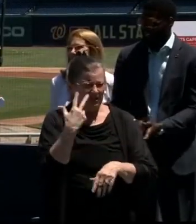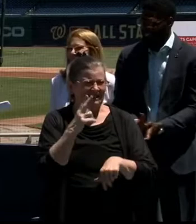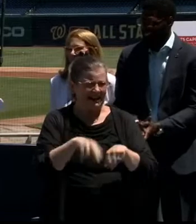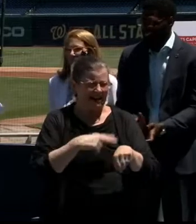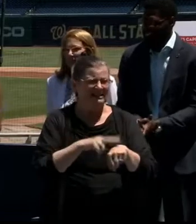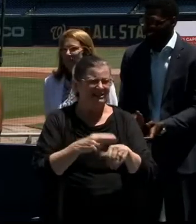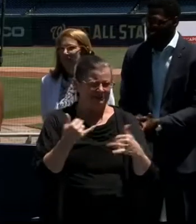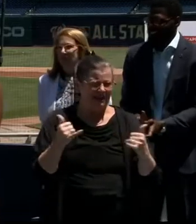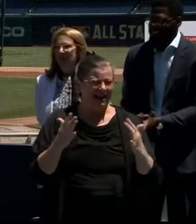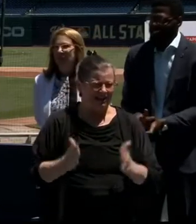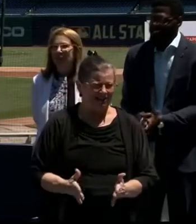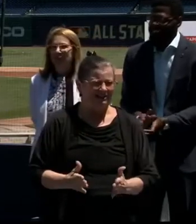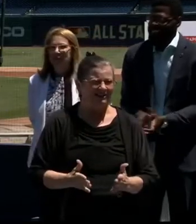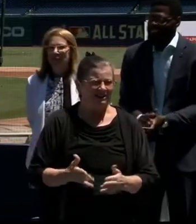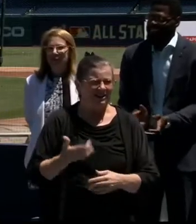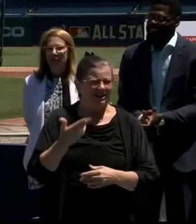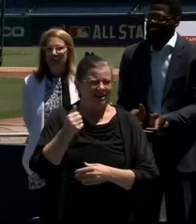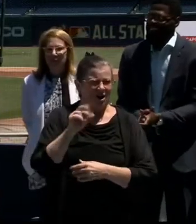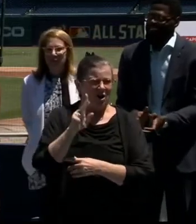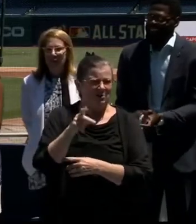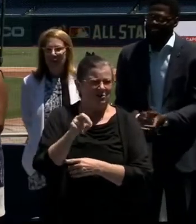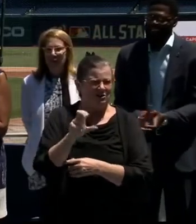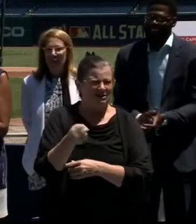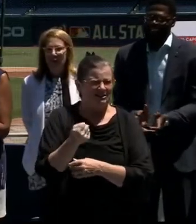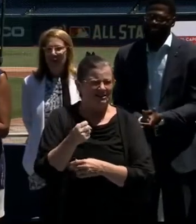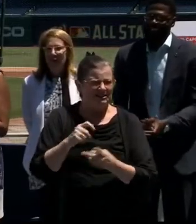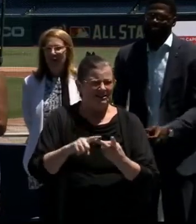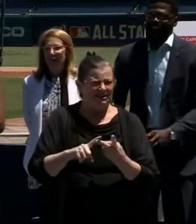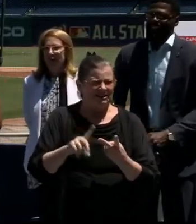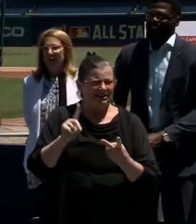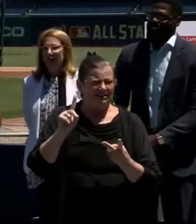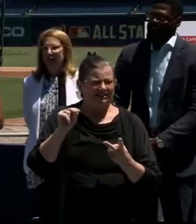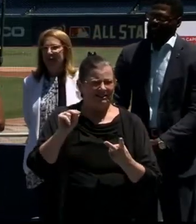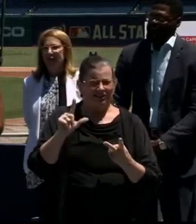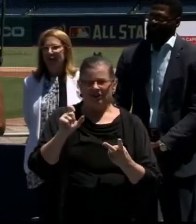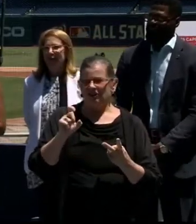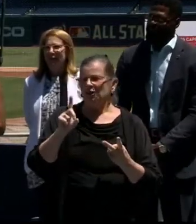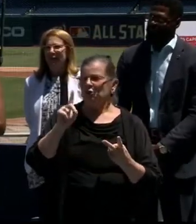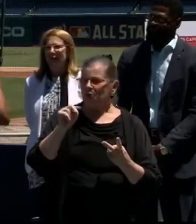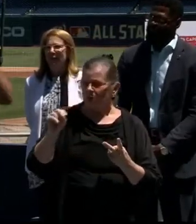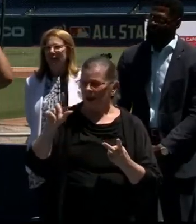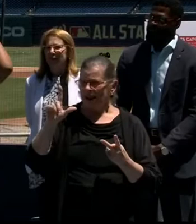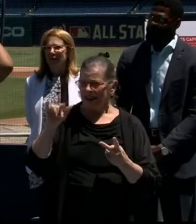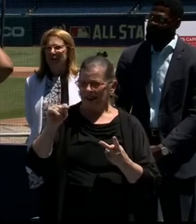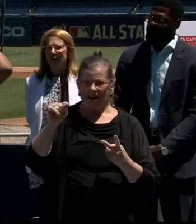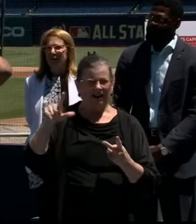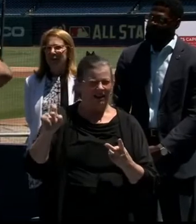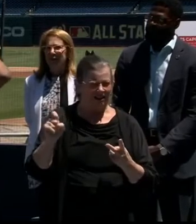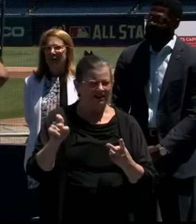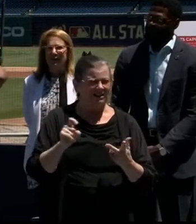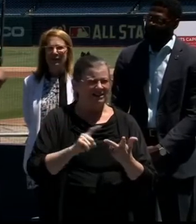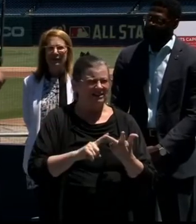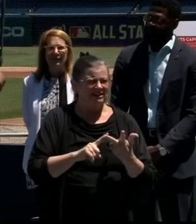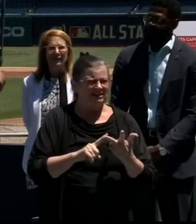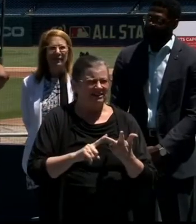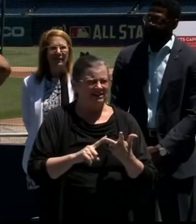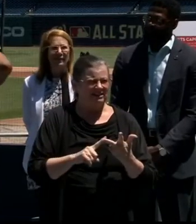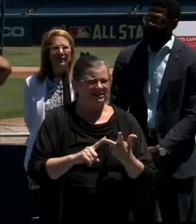DOOLITTLE AND SHERZER, SO THE ONLY REAL DIFFERENCE IS I THINK WE WILL HAVE MORE VISITORS FOR THIS OCCASION THAN WE MIGHT HAVE